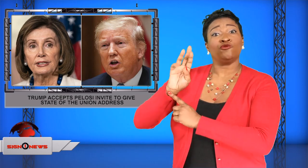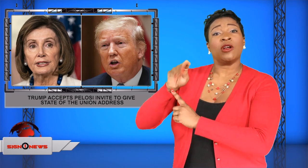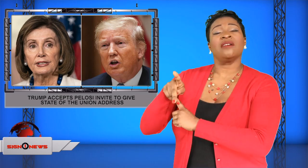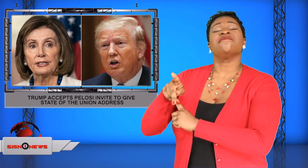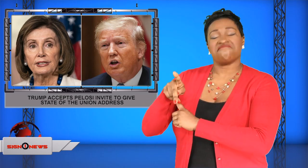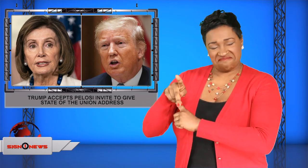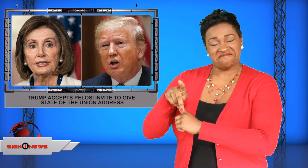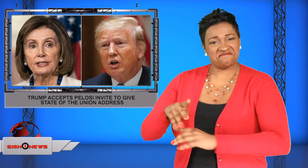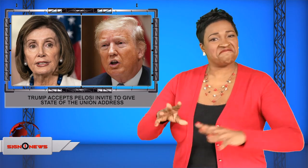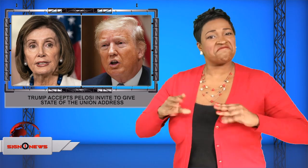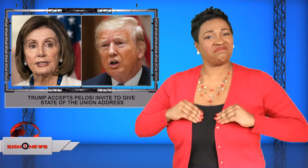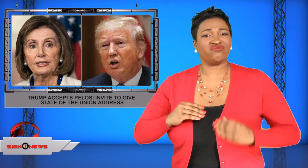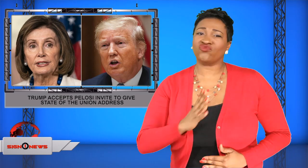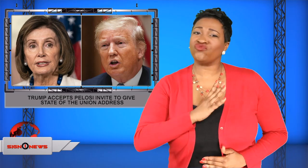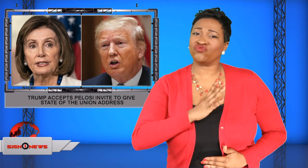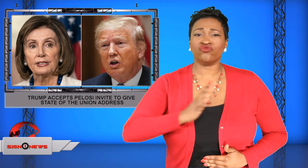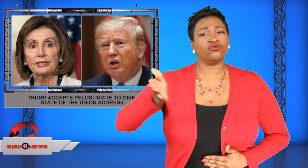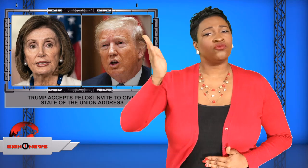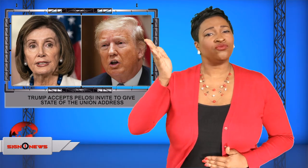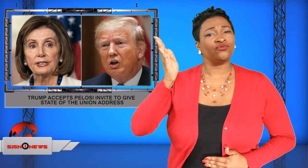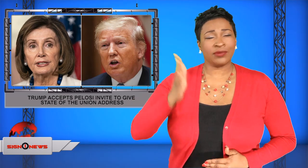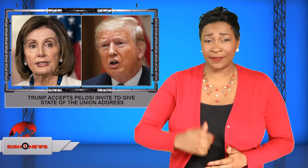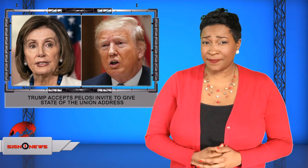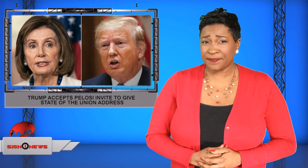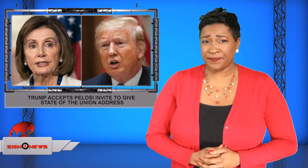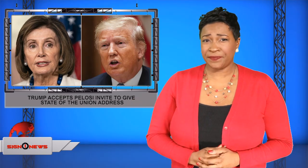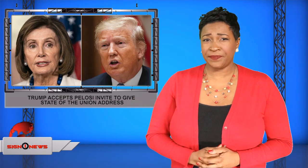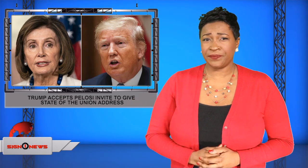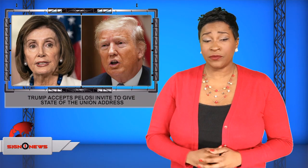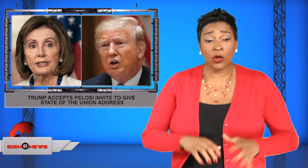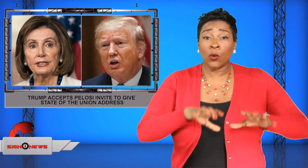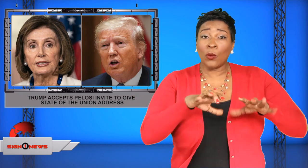Trump accepted.